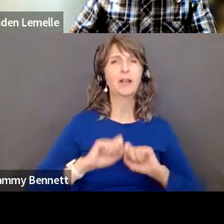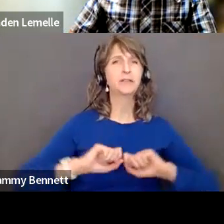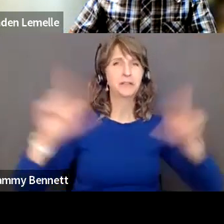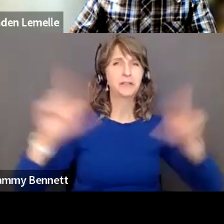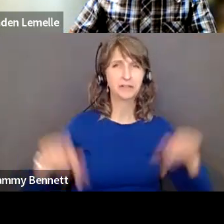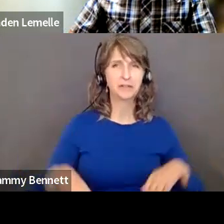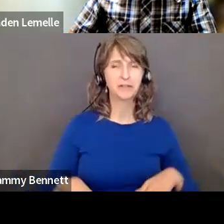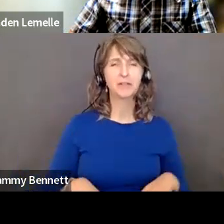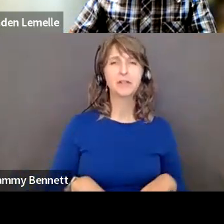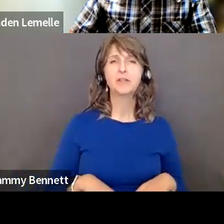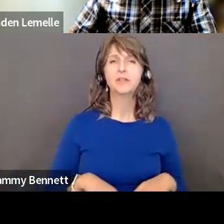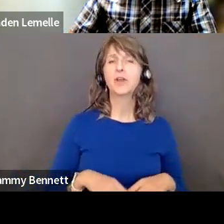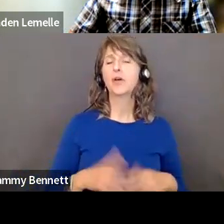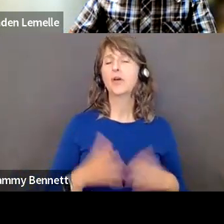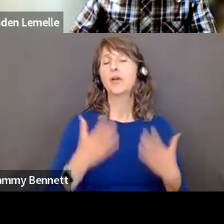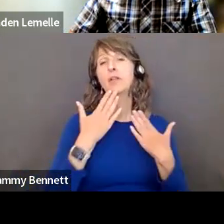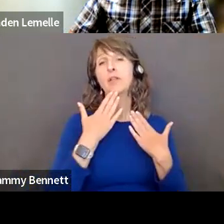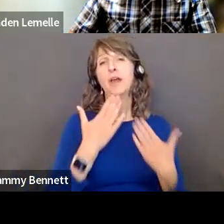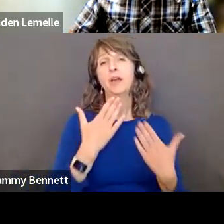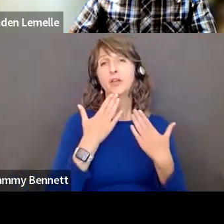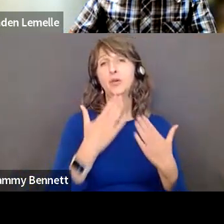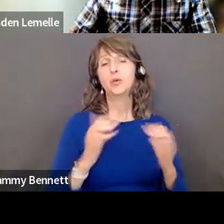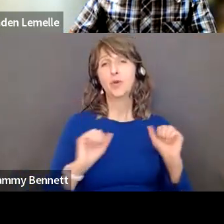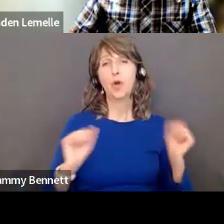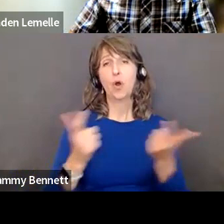So, thank you all to all our panelists again for being here. As I mentioned, this is the last panel for the day.